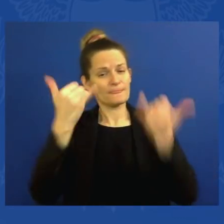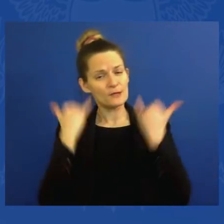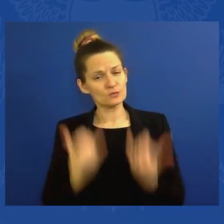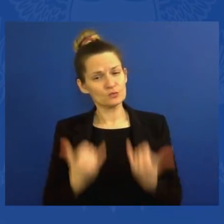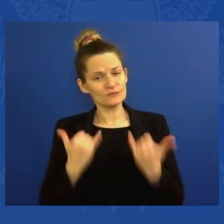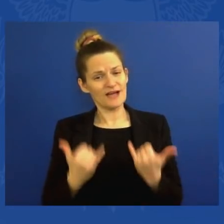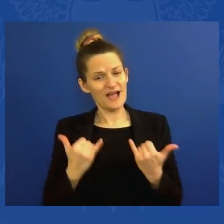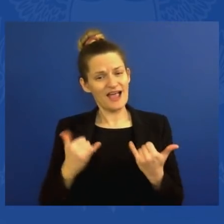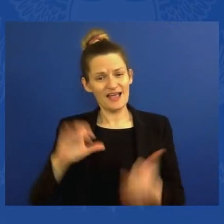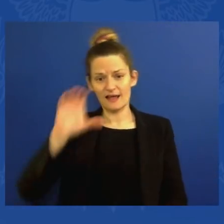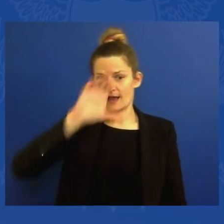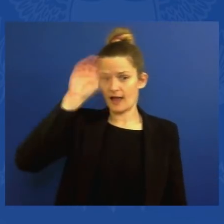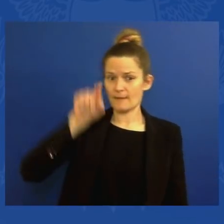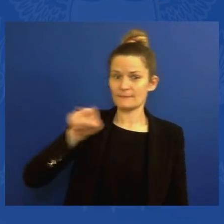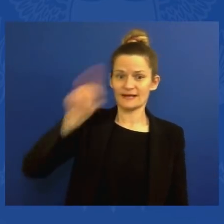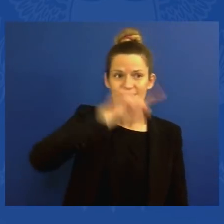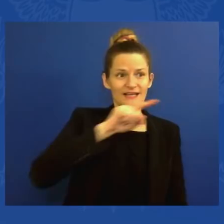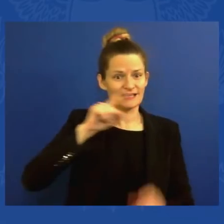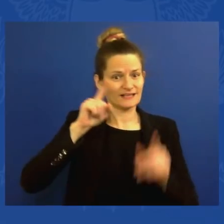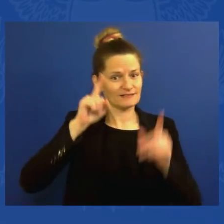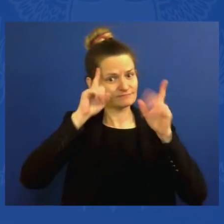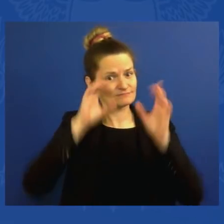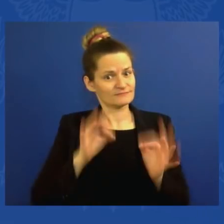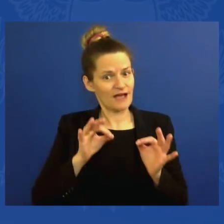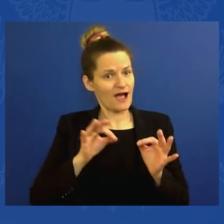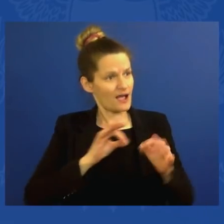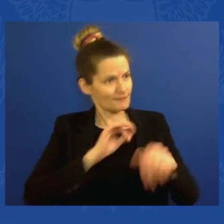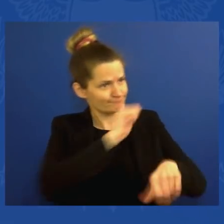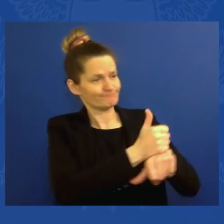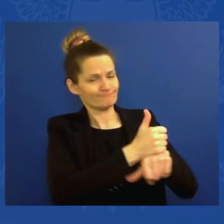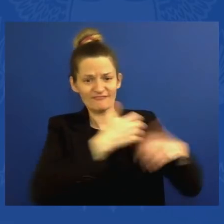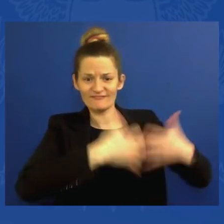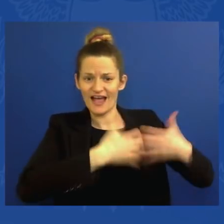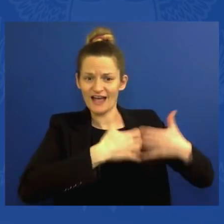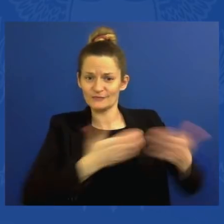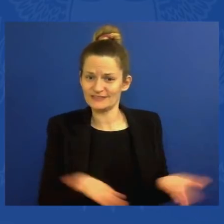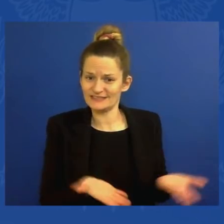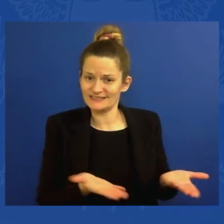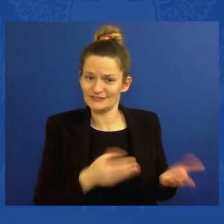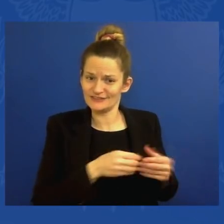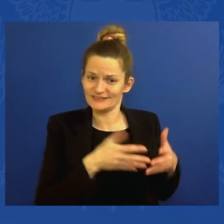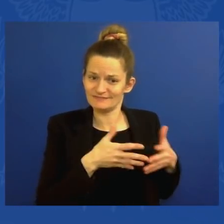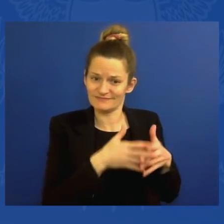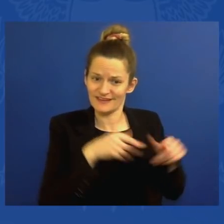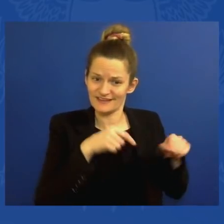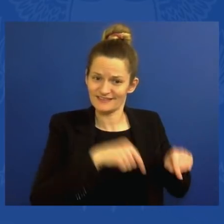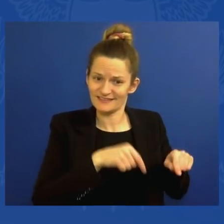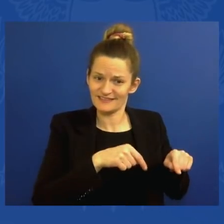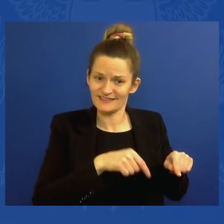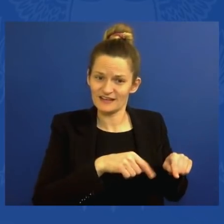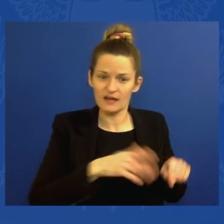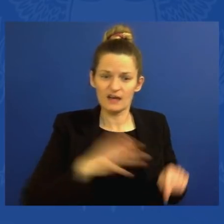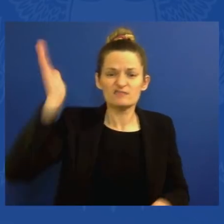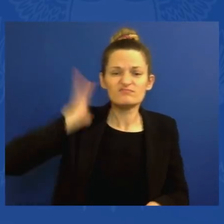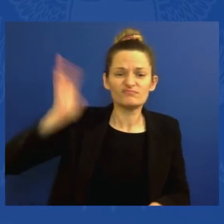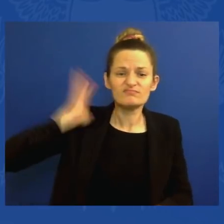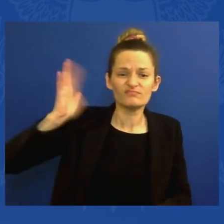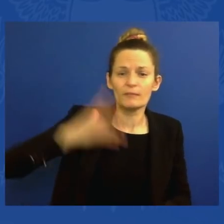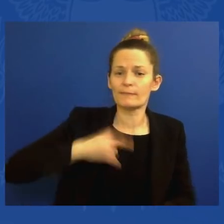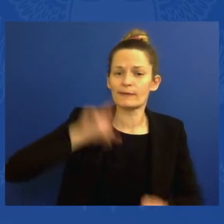They're investing right here in America. On this very stage, we were standing before -- Intel -- the chairman of the board of Intel was here.